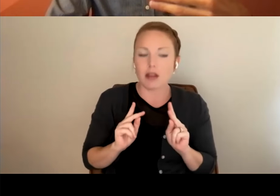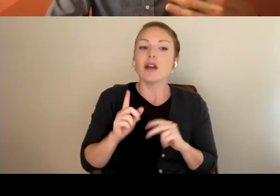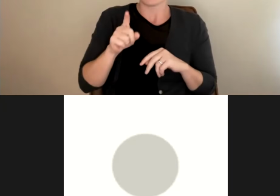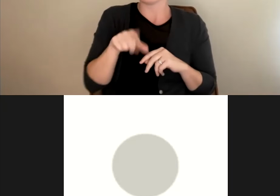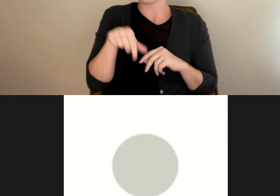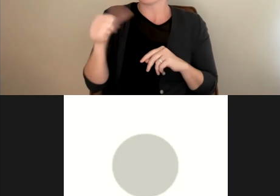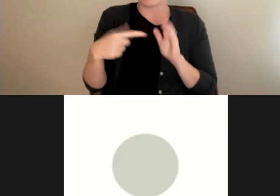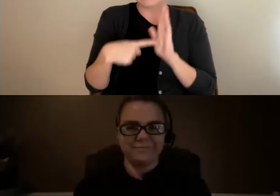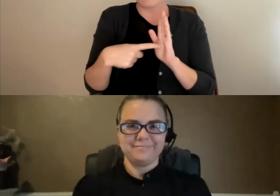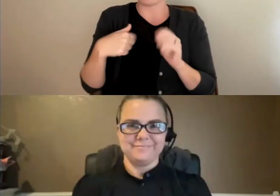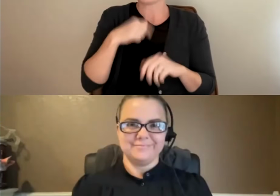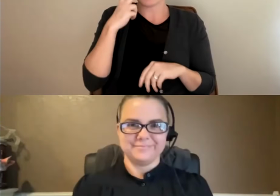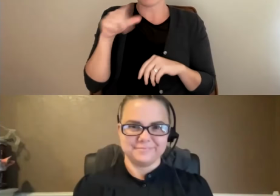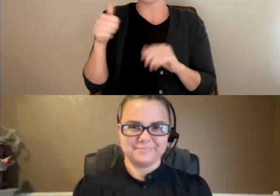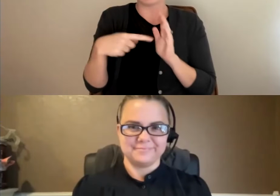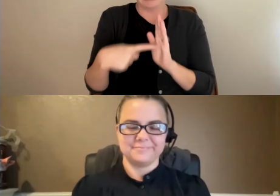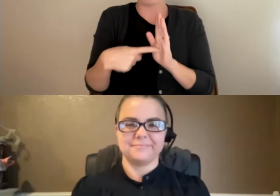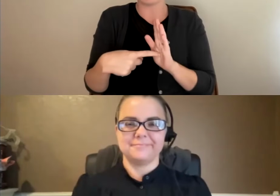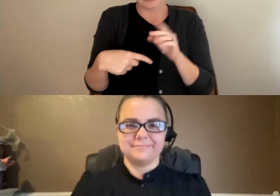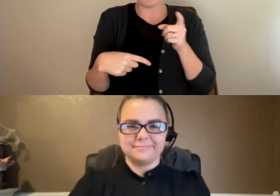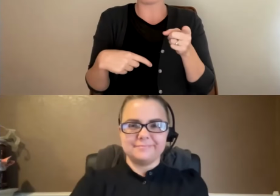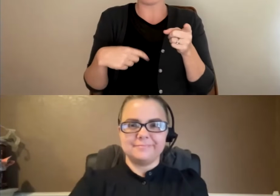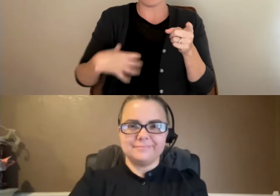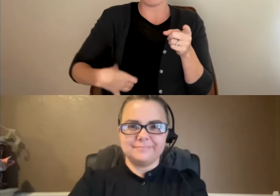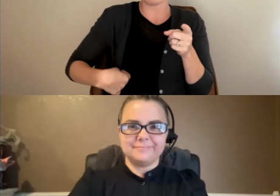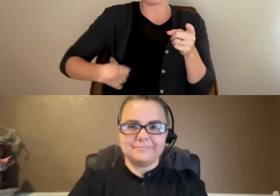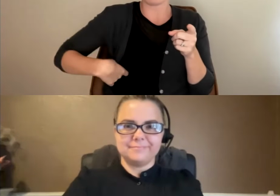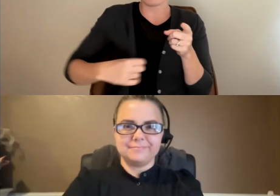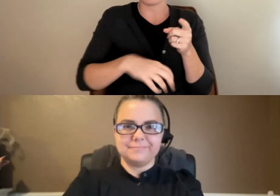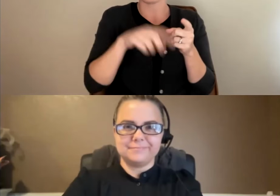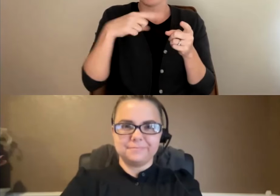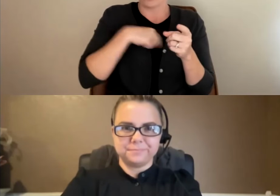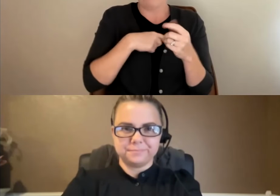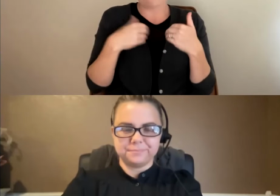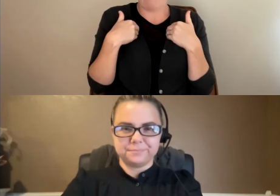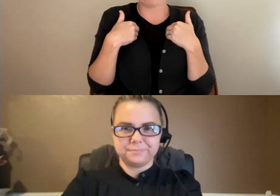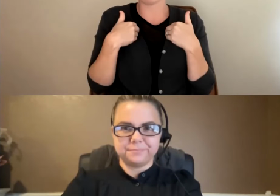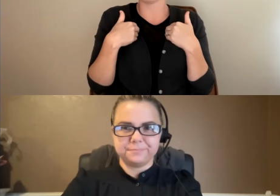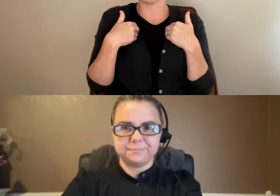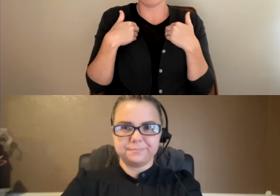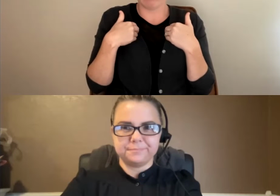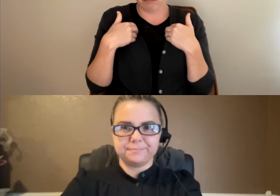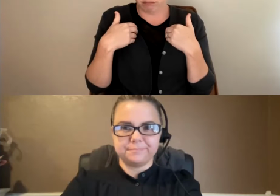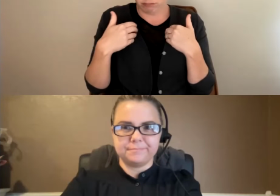what we saw from the examples that we started off with we have problems across the board too.